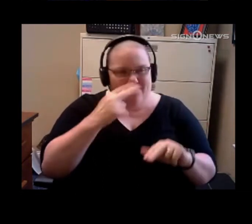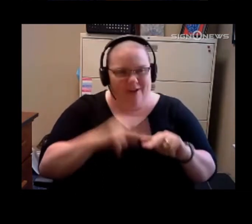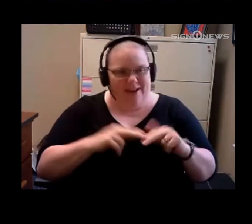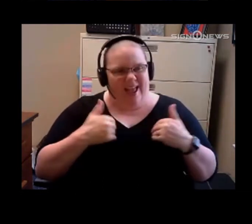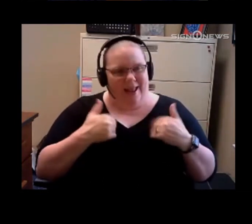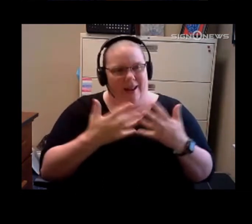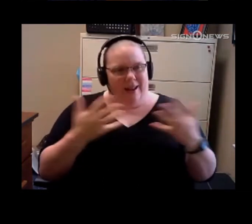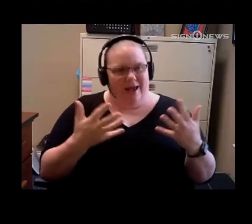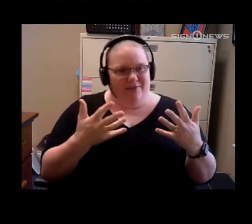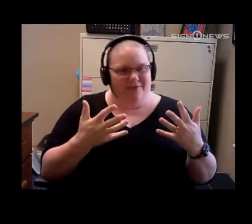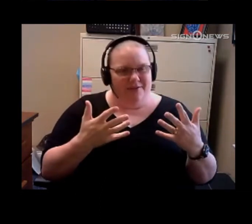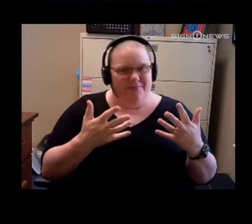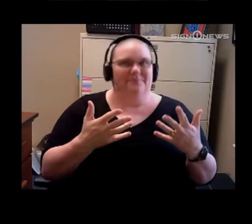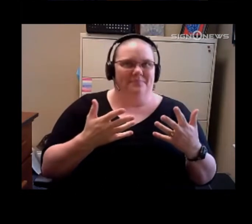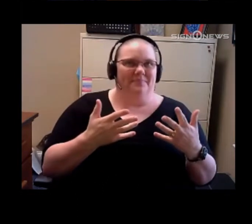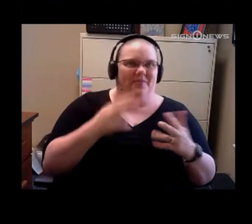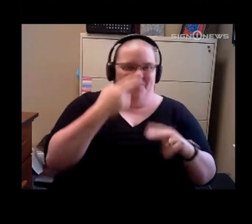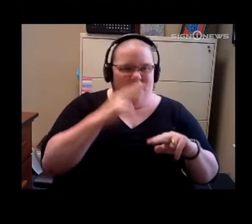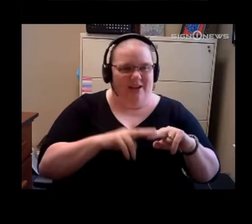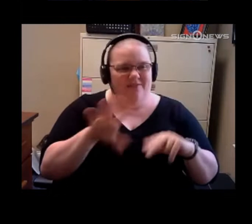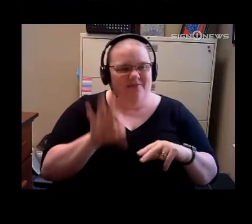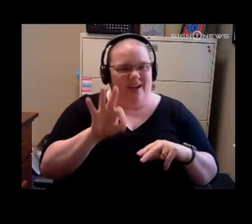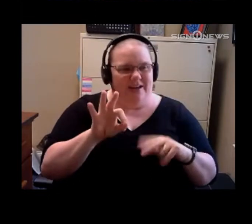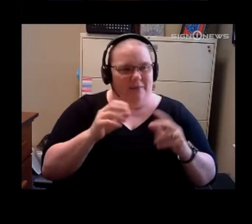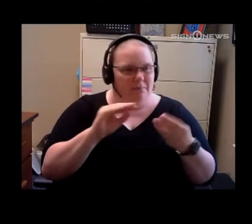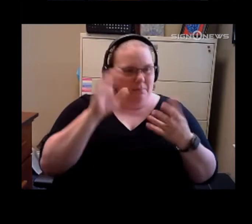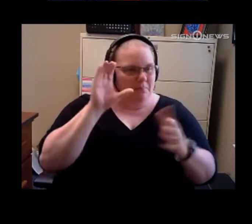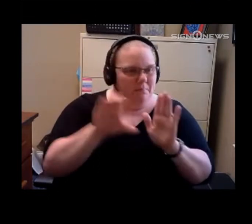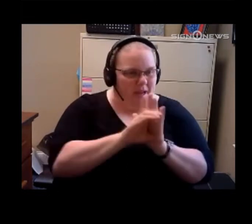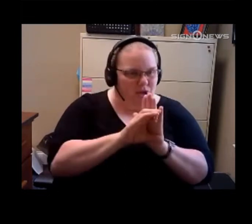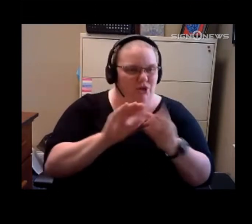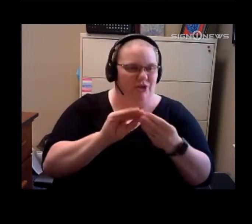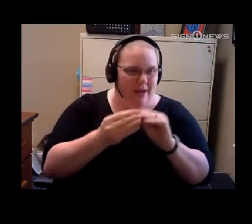those pictures and numbers and thinking about it um so today is going to talk to us a little bit